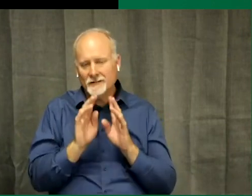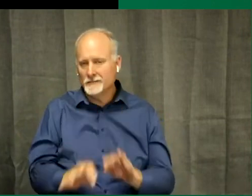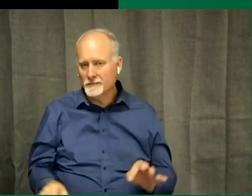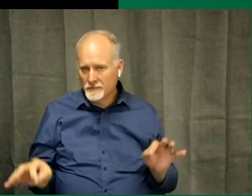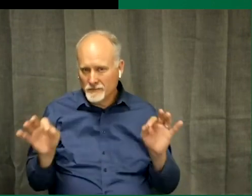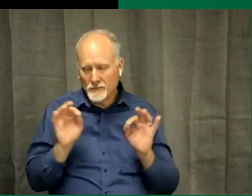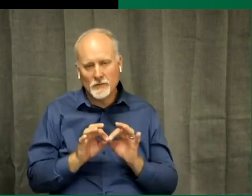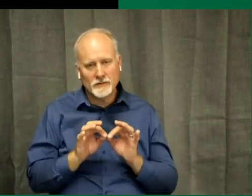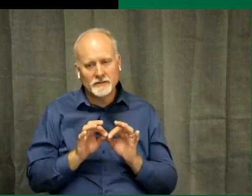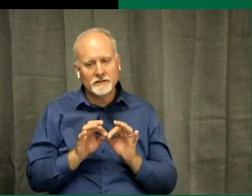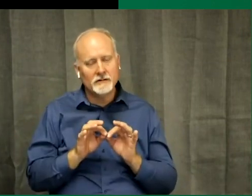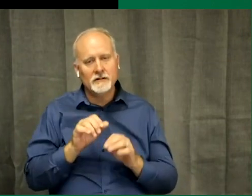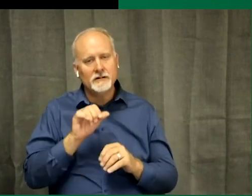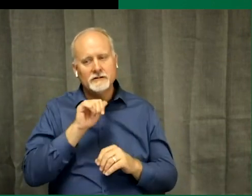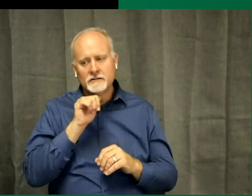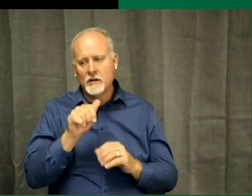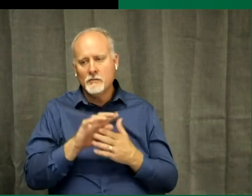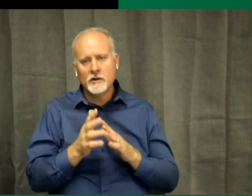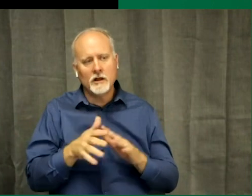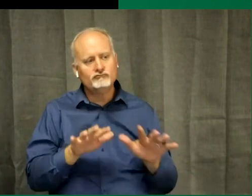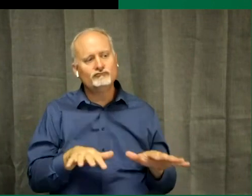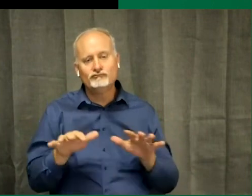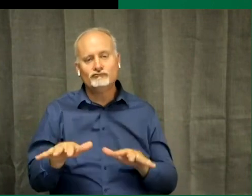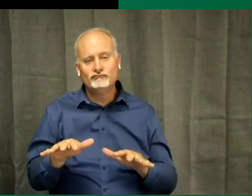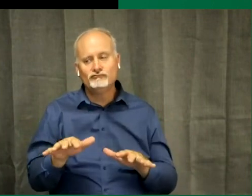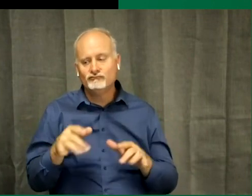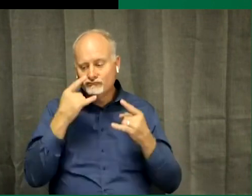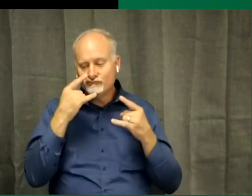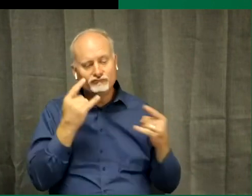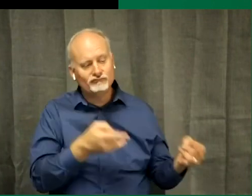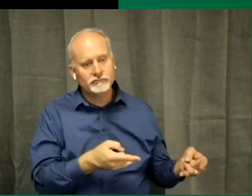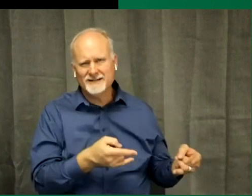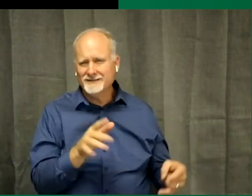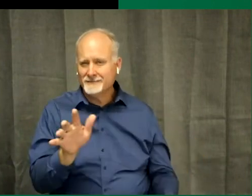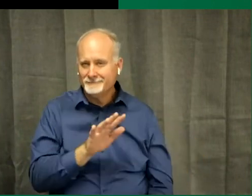that you don't become so relaxed that you no longer wear your mask as dr john indicated wearing